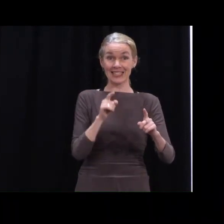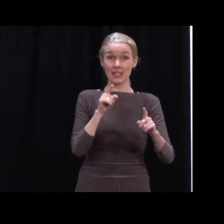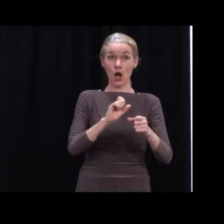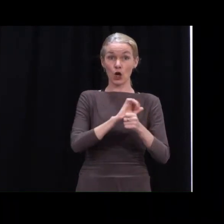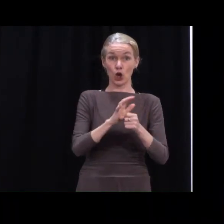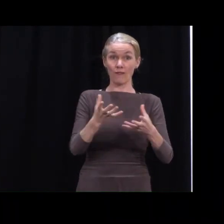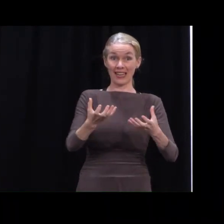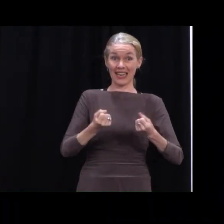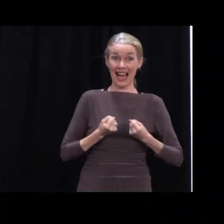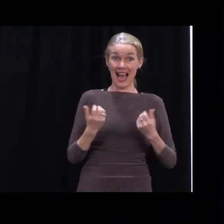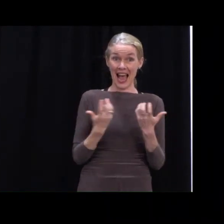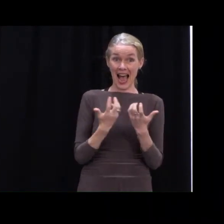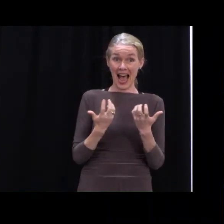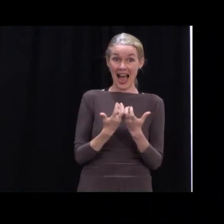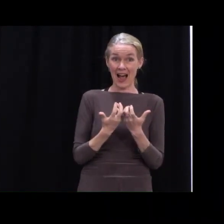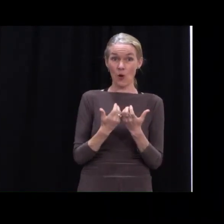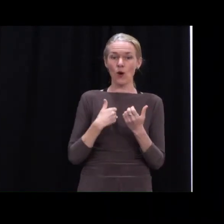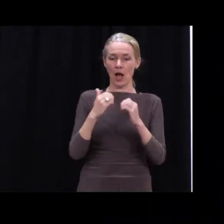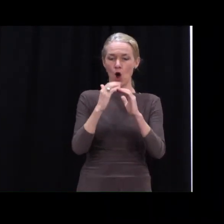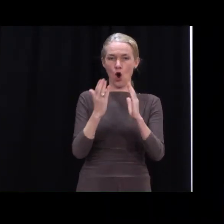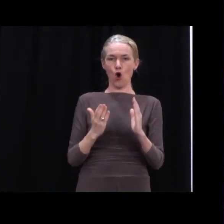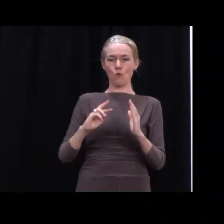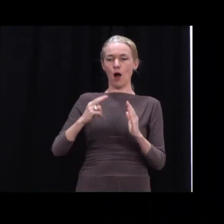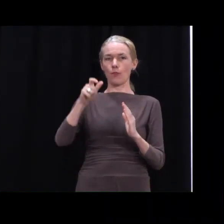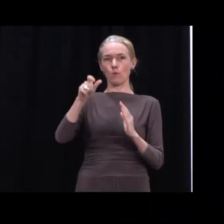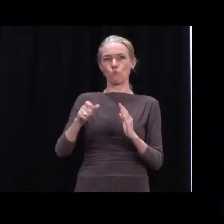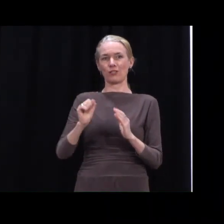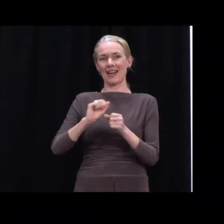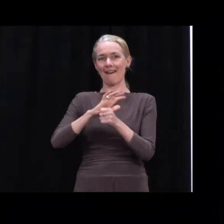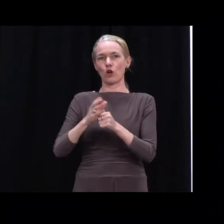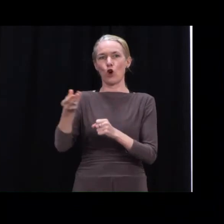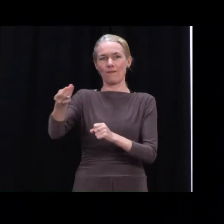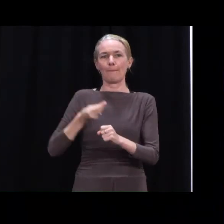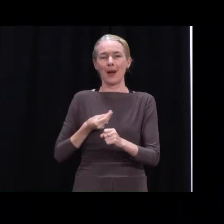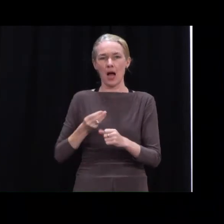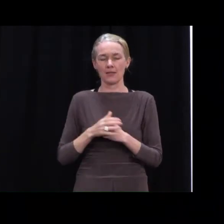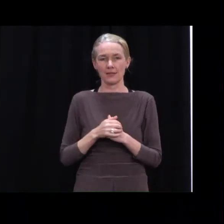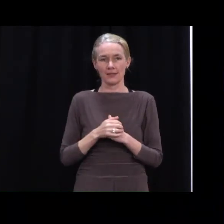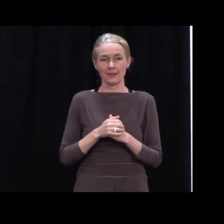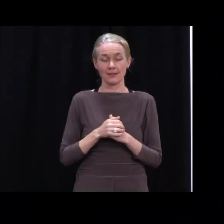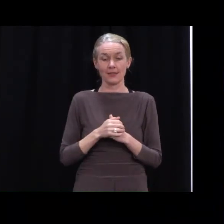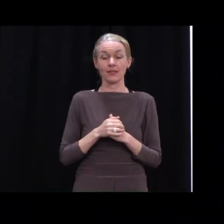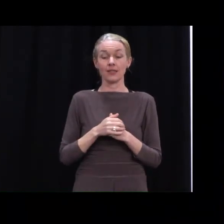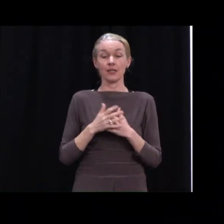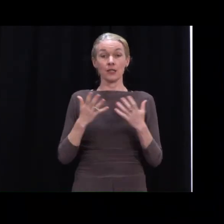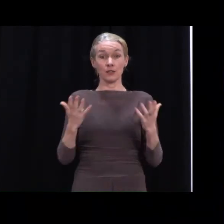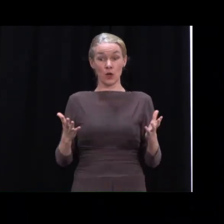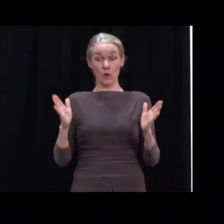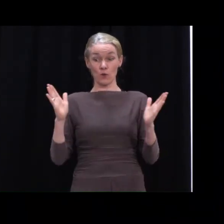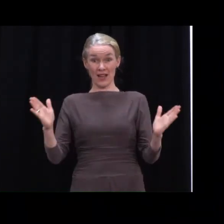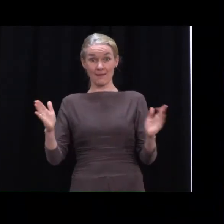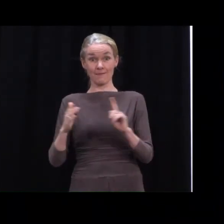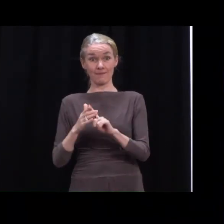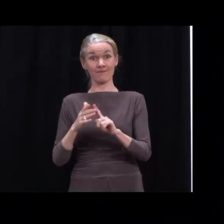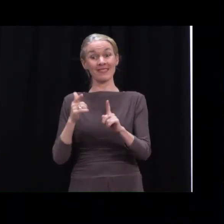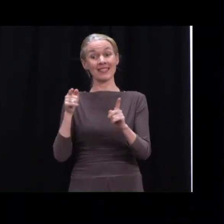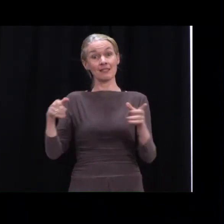9:00am yesterday, are household